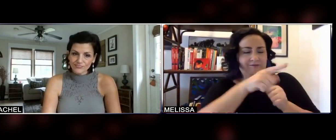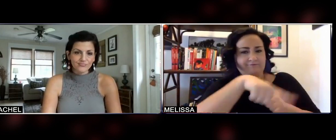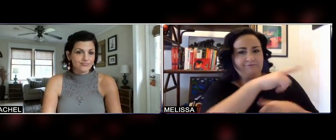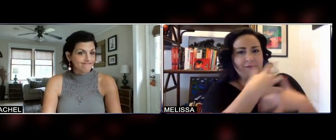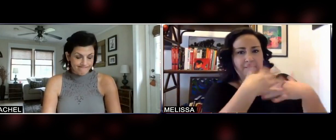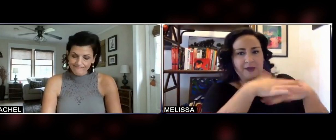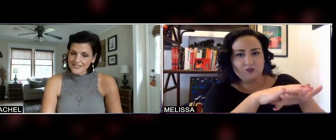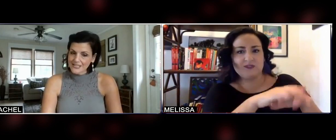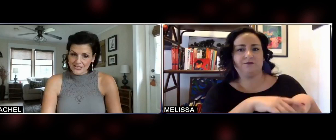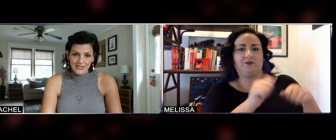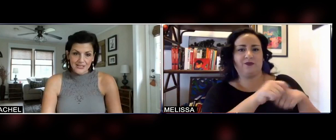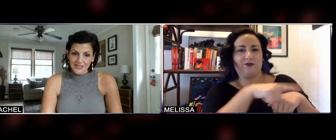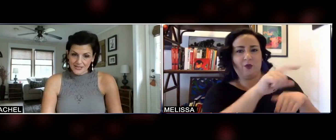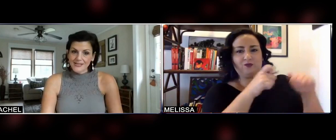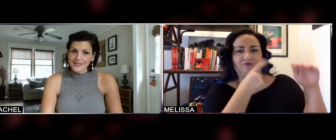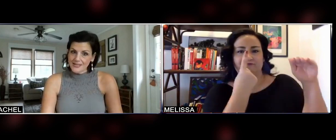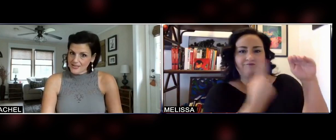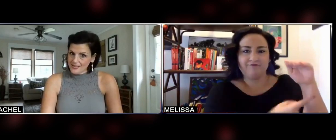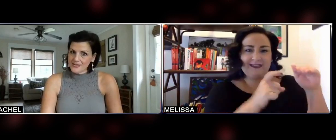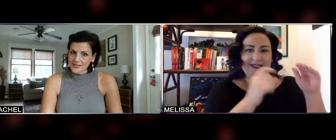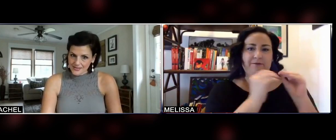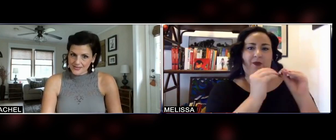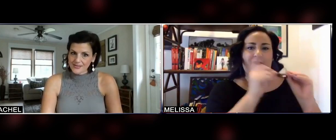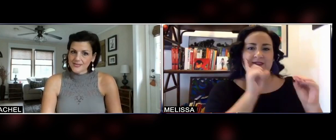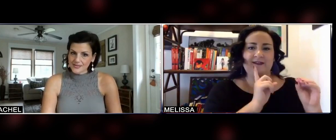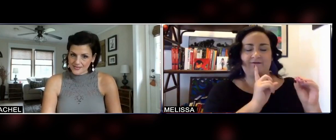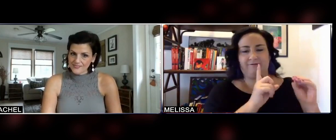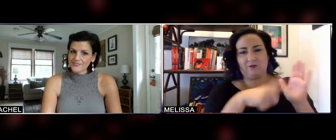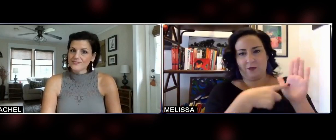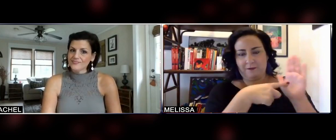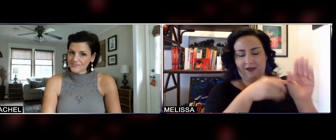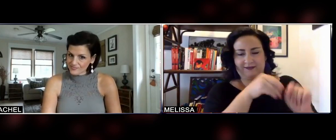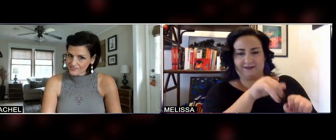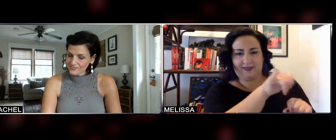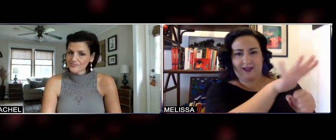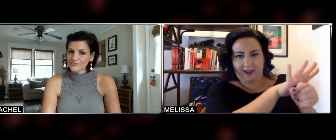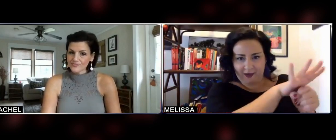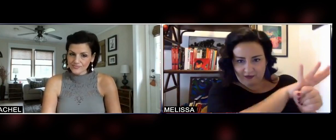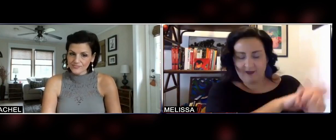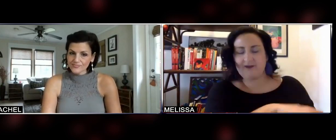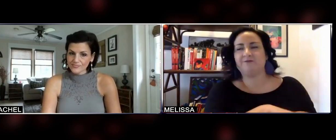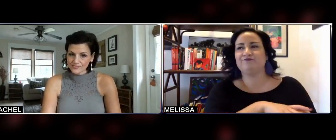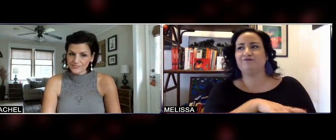in the mainstream system with kids who are need of such role models.